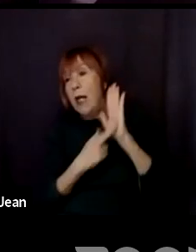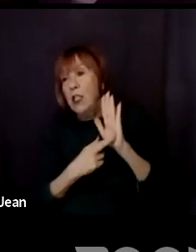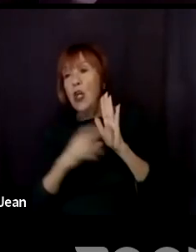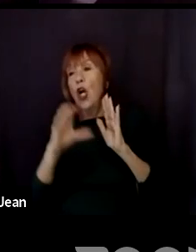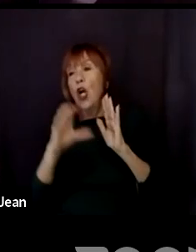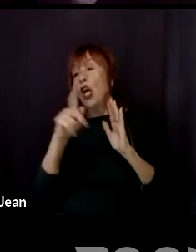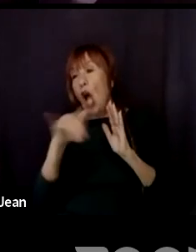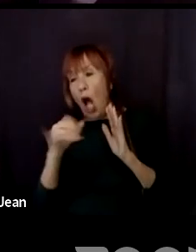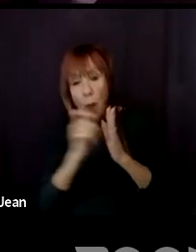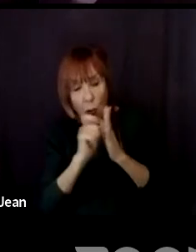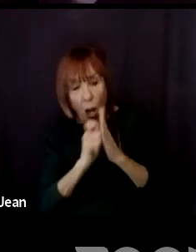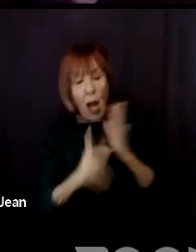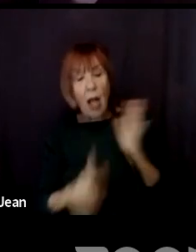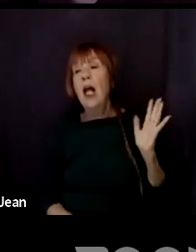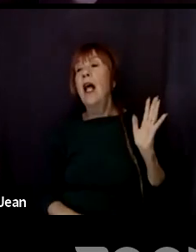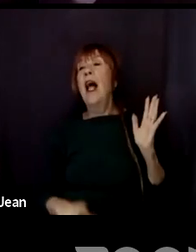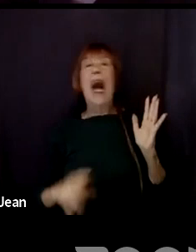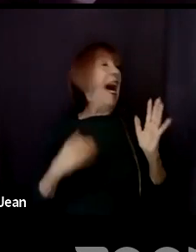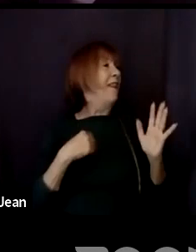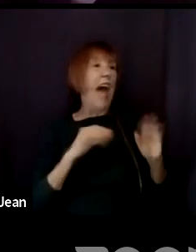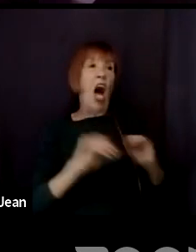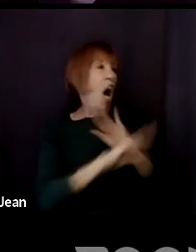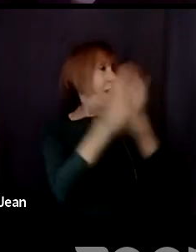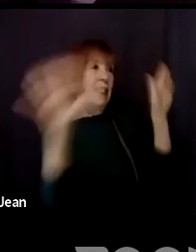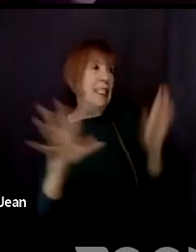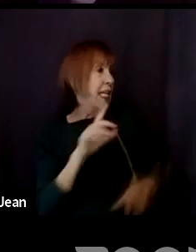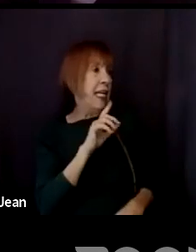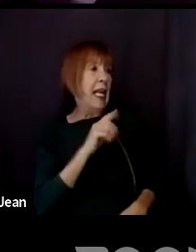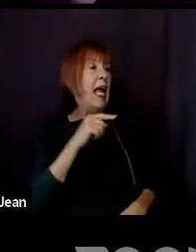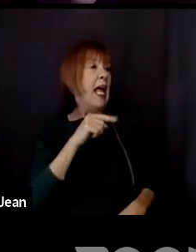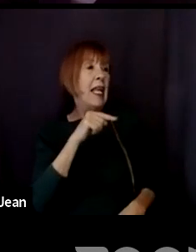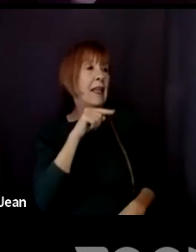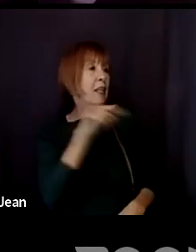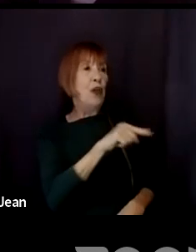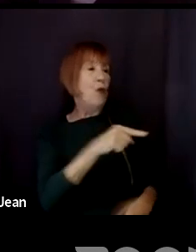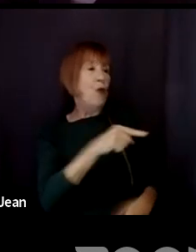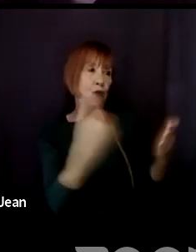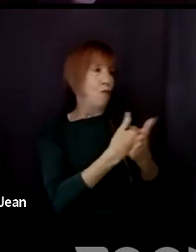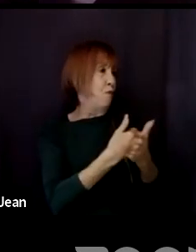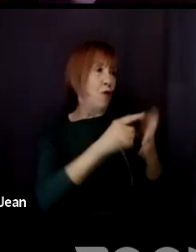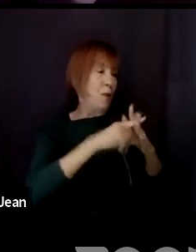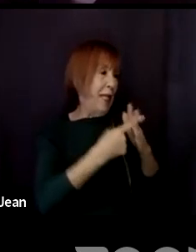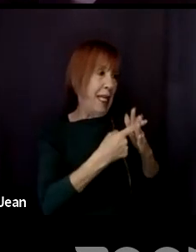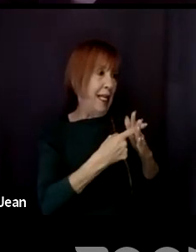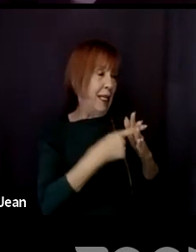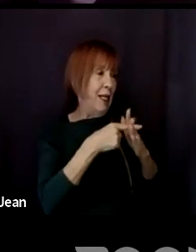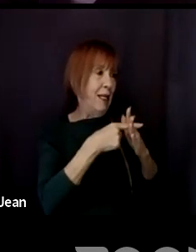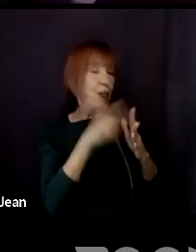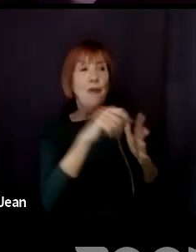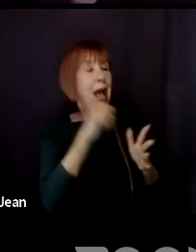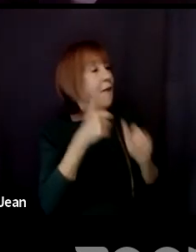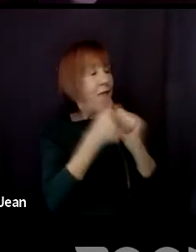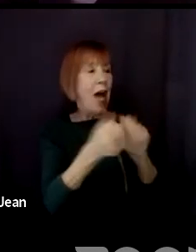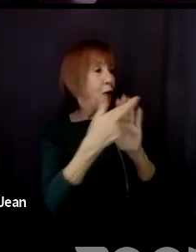you're worried I'm like, oh, this is their first script. You know what I mean? So, you need to learn what the rules are and follow those rules.